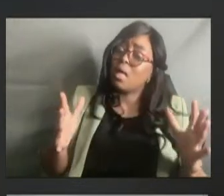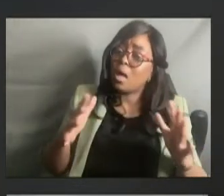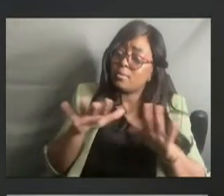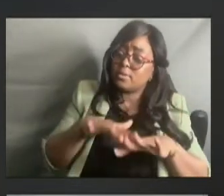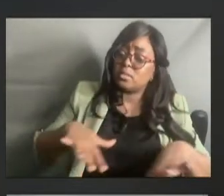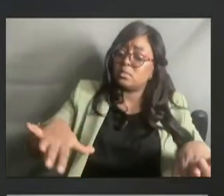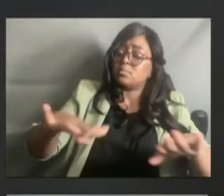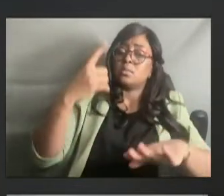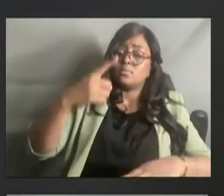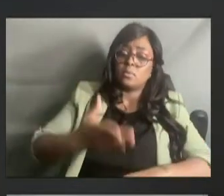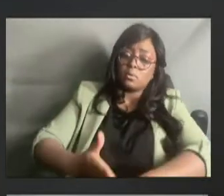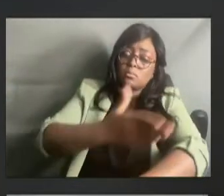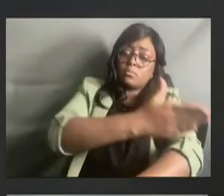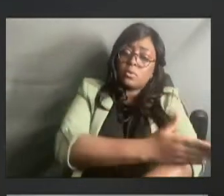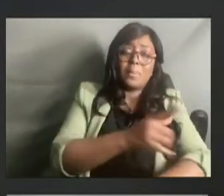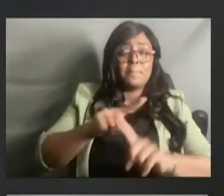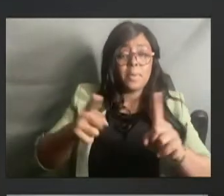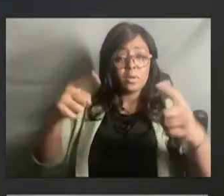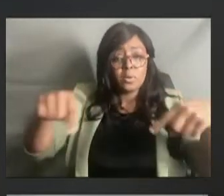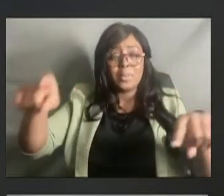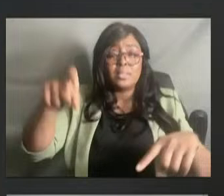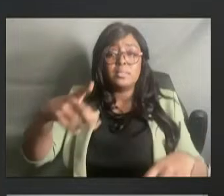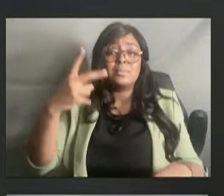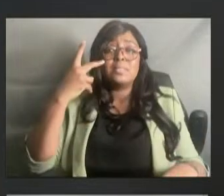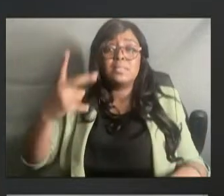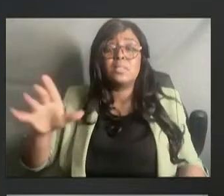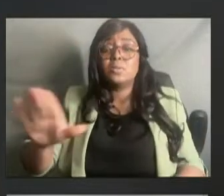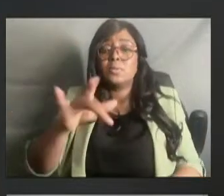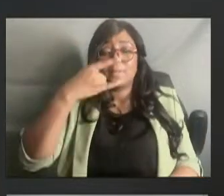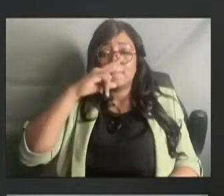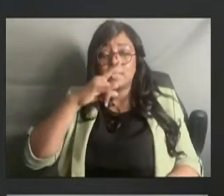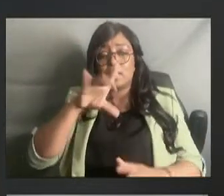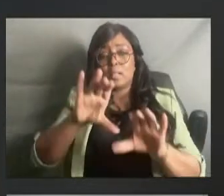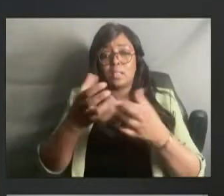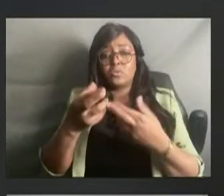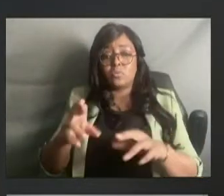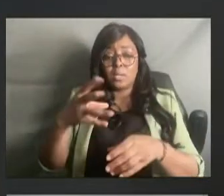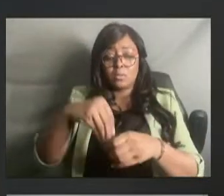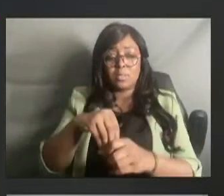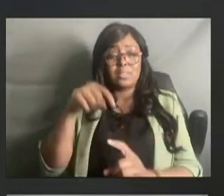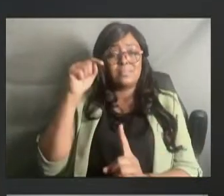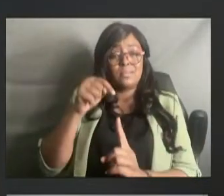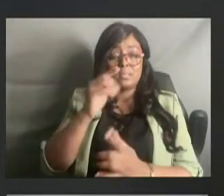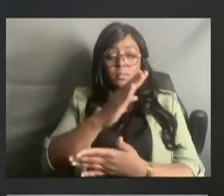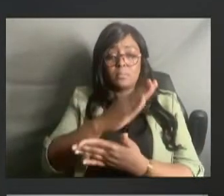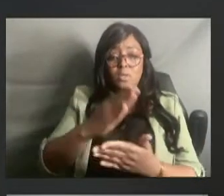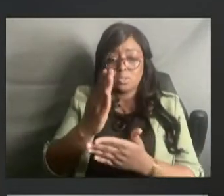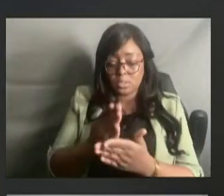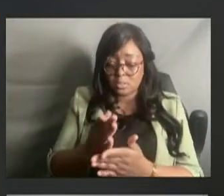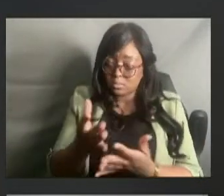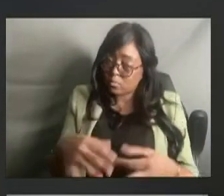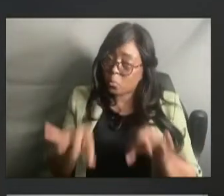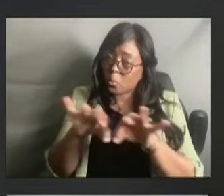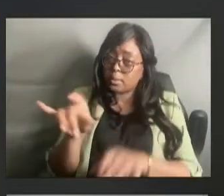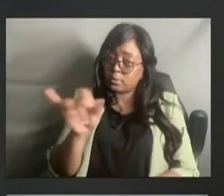to our educators. We have a lot of room for improvements, but you need to be able to see your